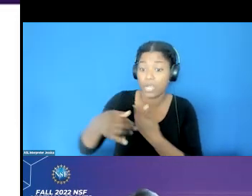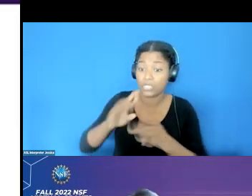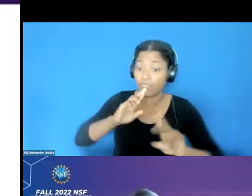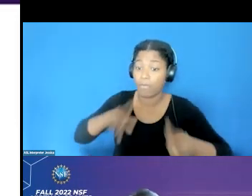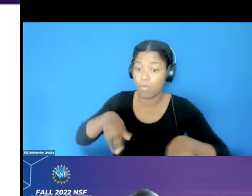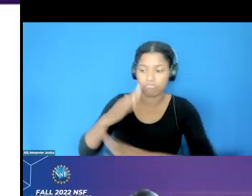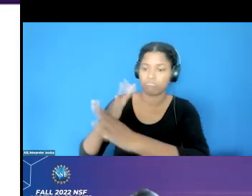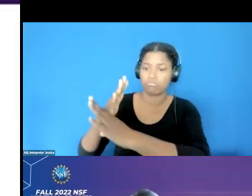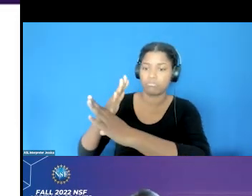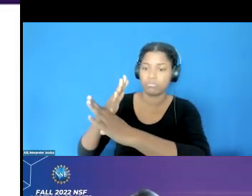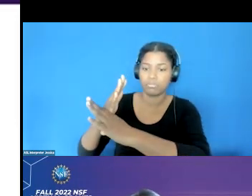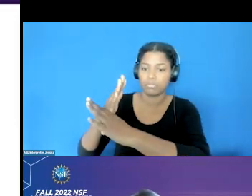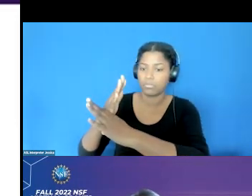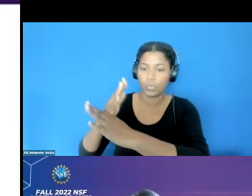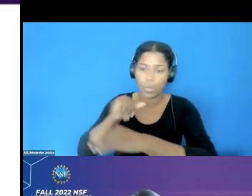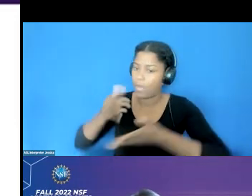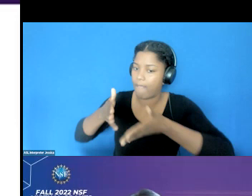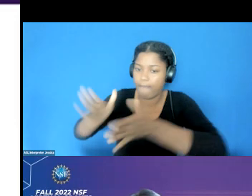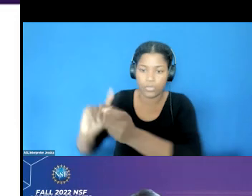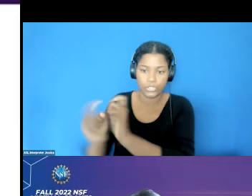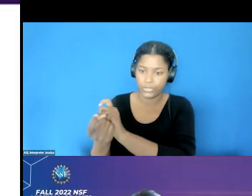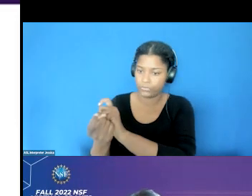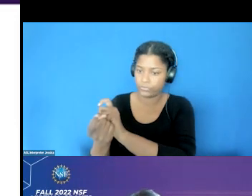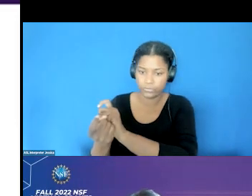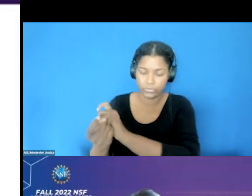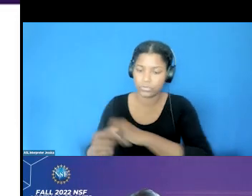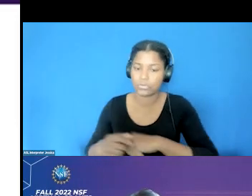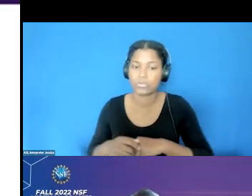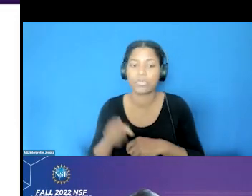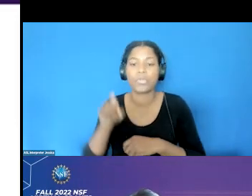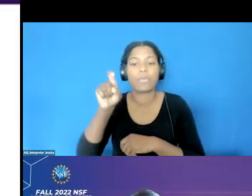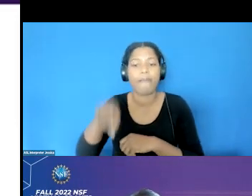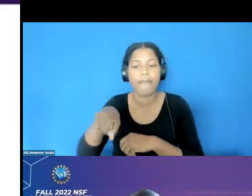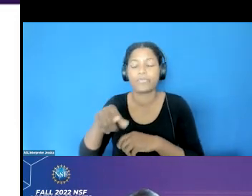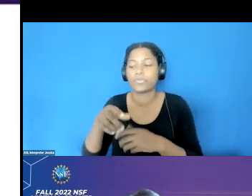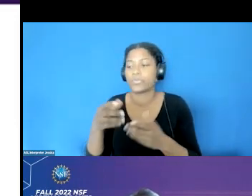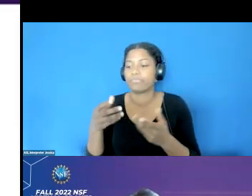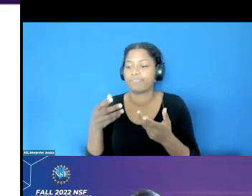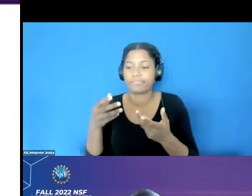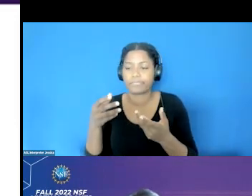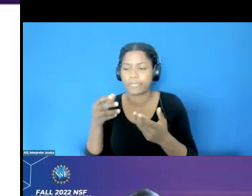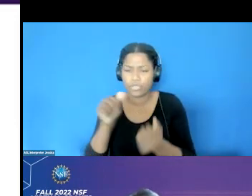We won't allow that change to take place until you somehow or another address